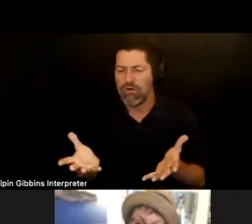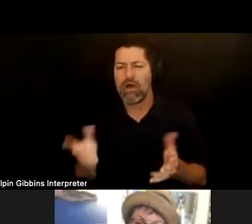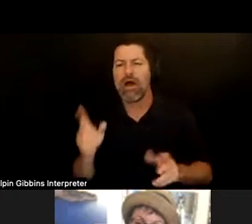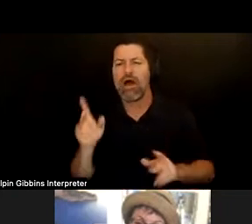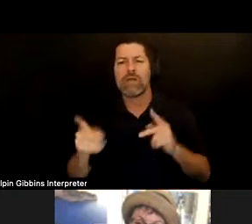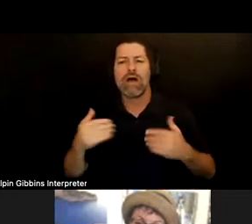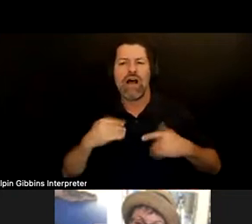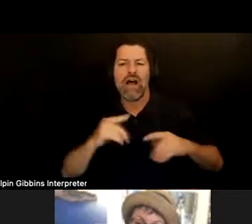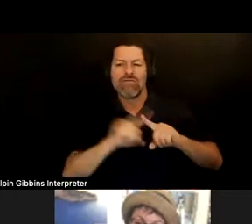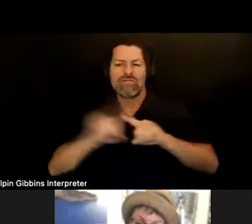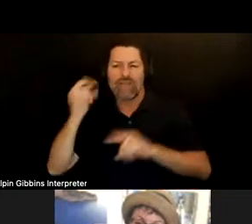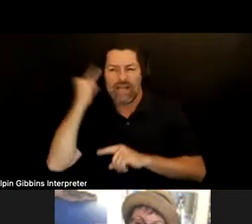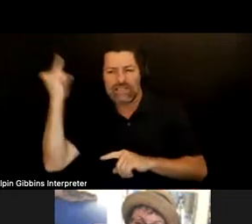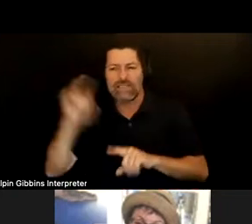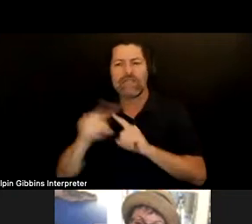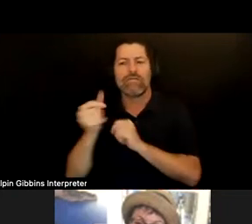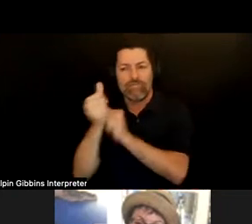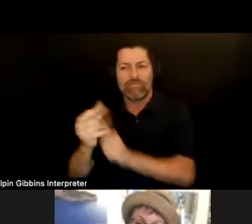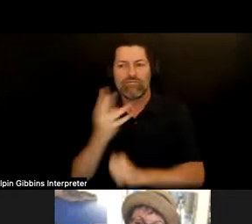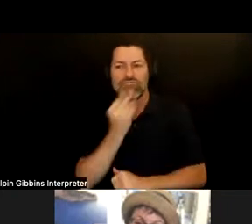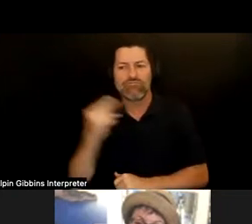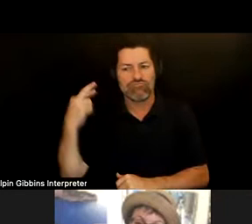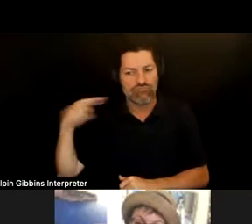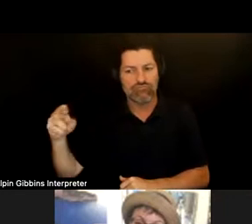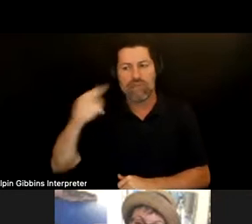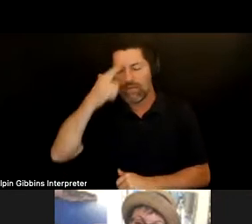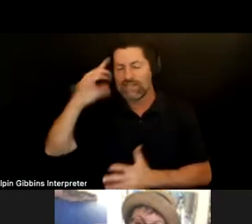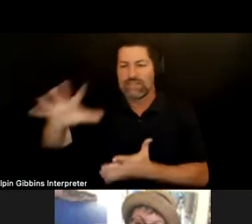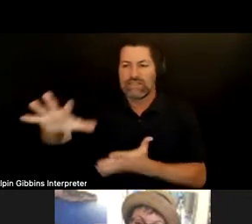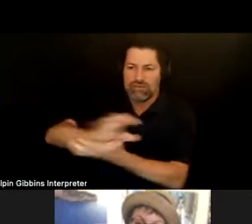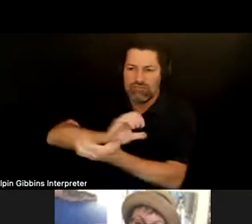reason, the Rabbinic reason is to remember the destruction of the second temple of Jerusalem